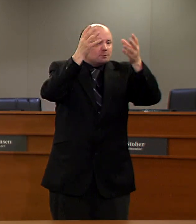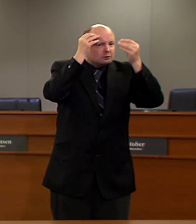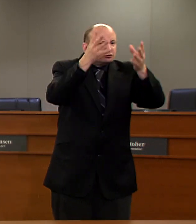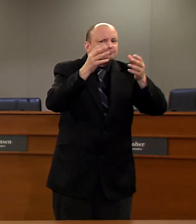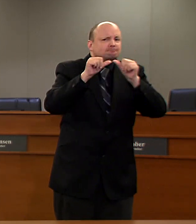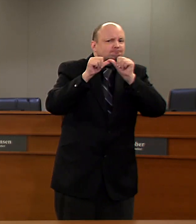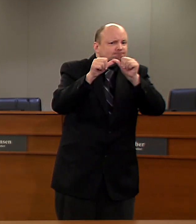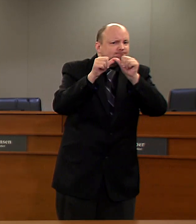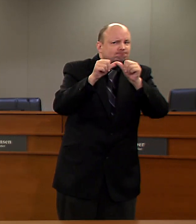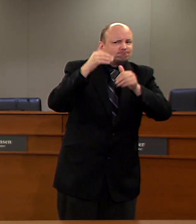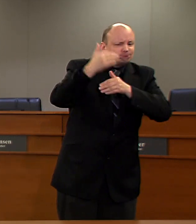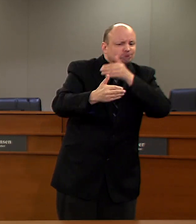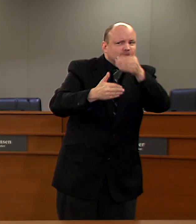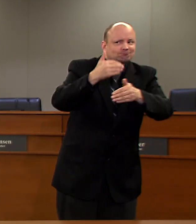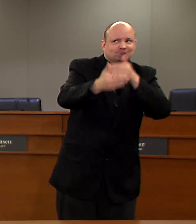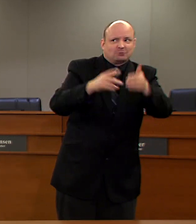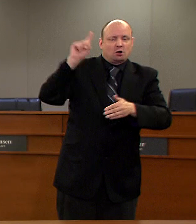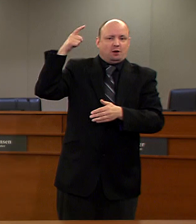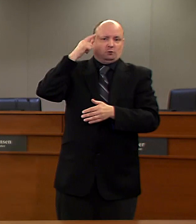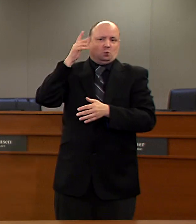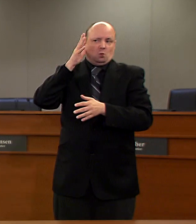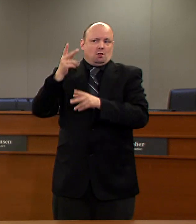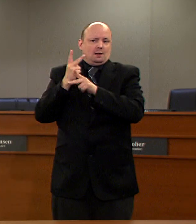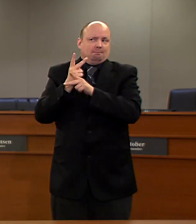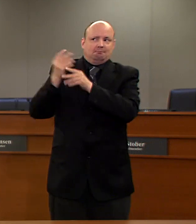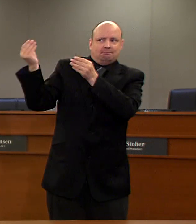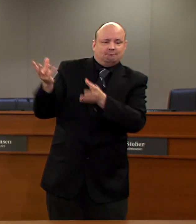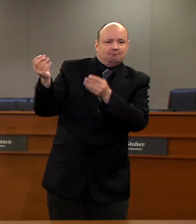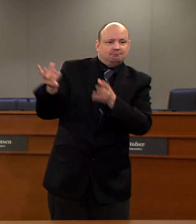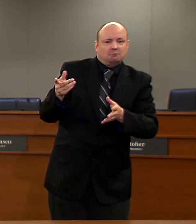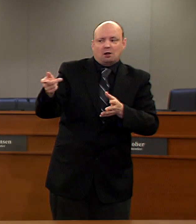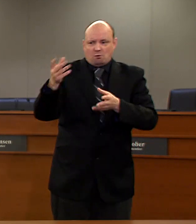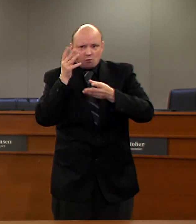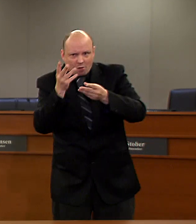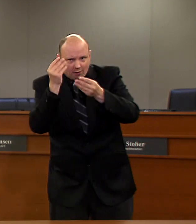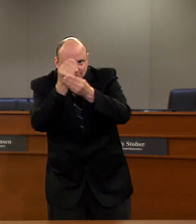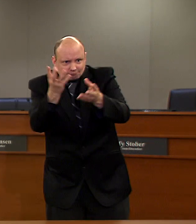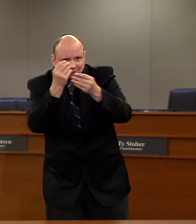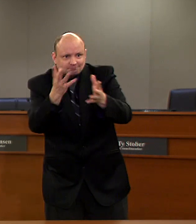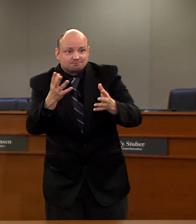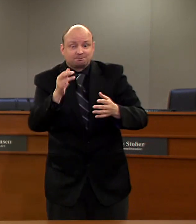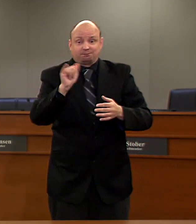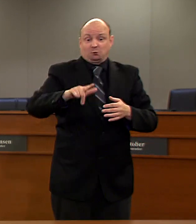continue to have questions about the essential business definition in the governor's order.